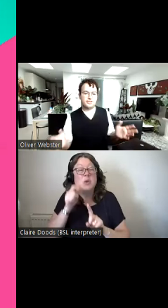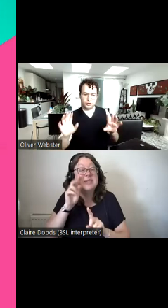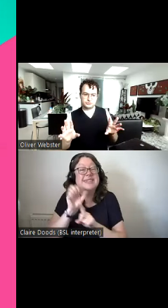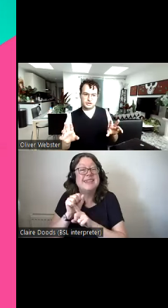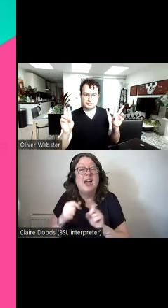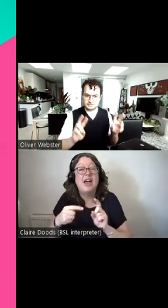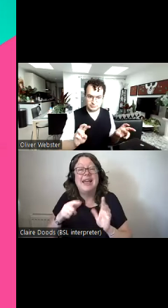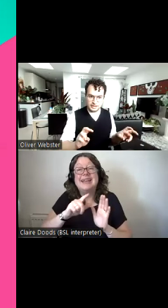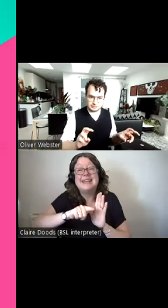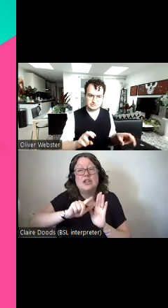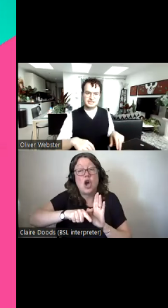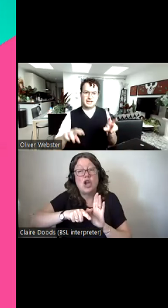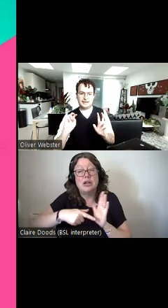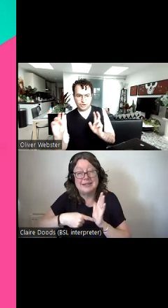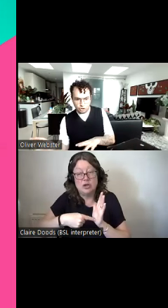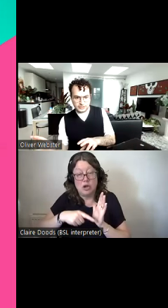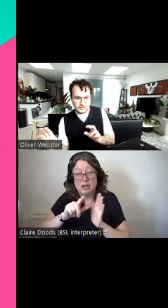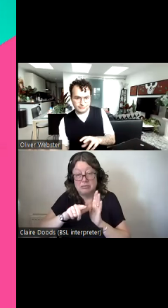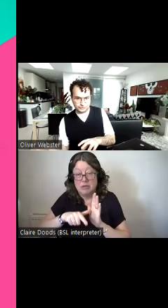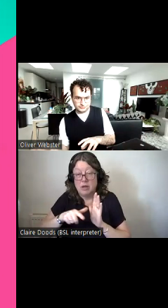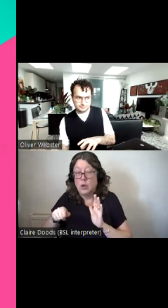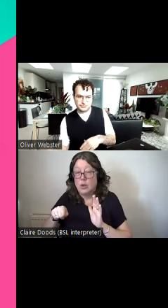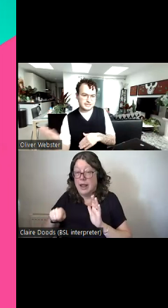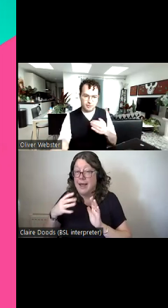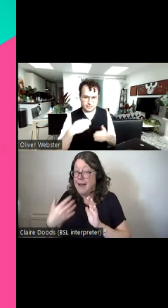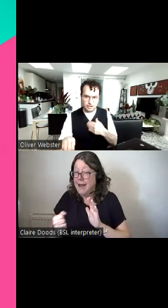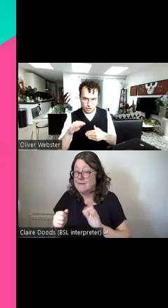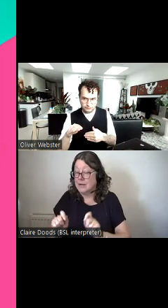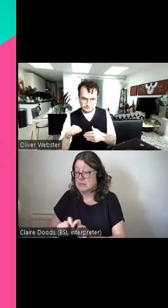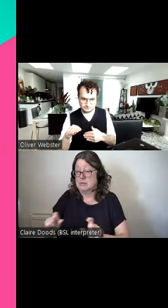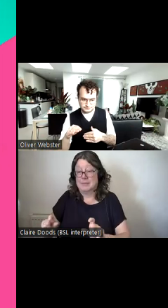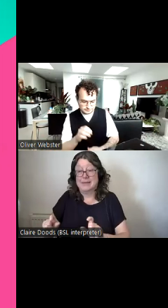Those are subtitles and open captions because they can't be turned off.